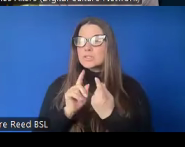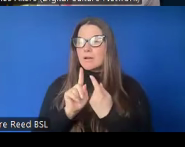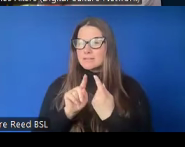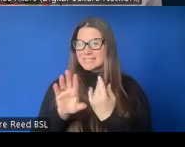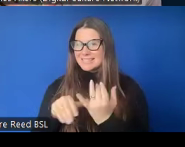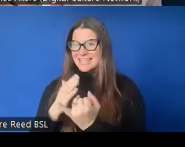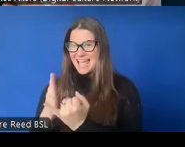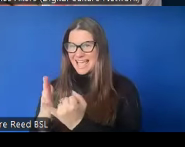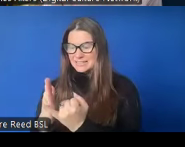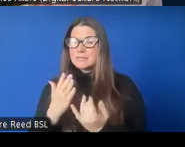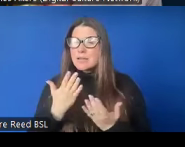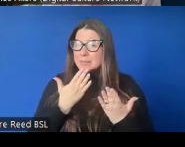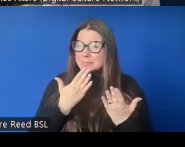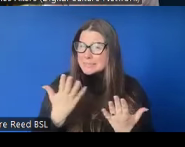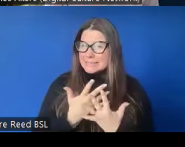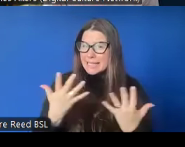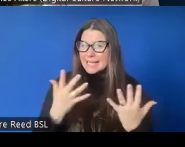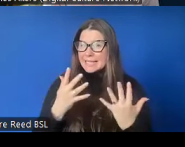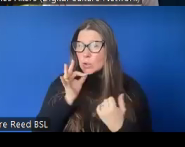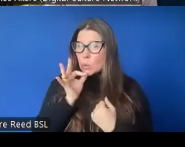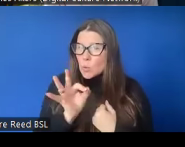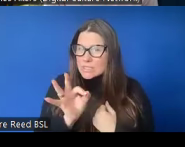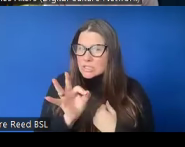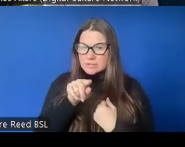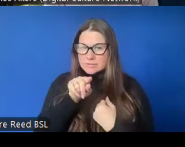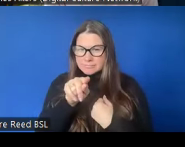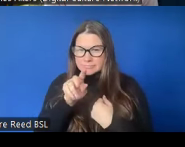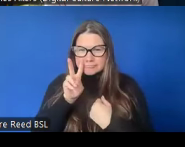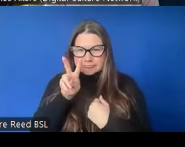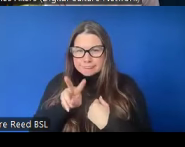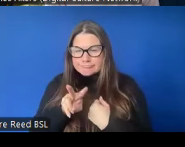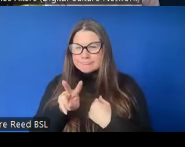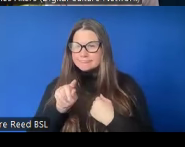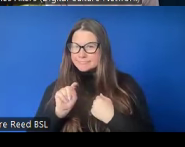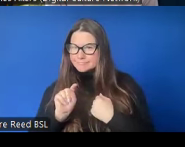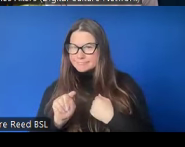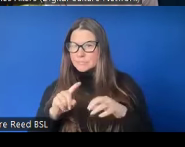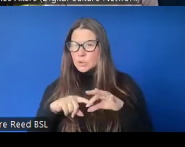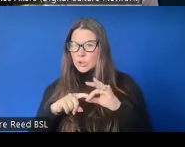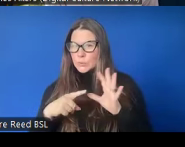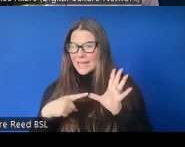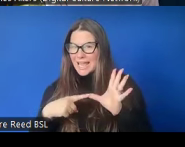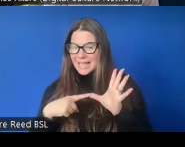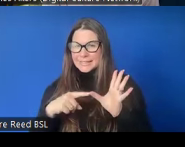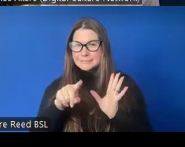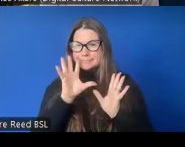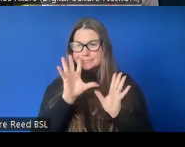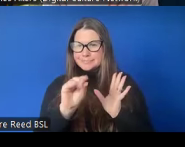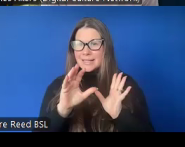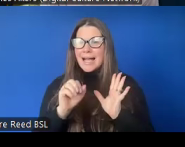If you've got any questions, just use the Q&A function. I'll explain that in a second. We have closed captions today, so we have the wonderful Maria